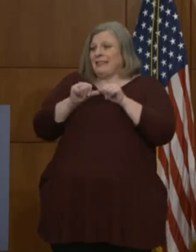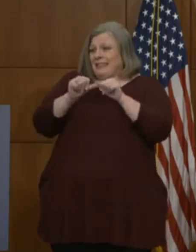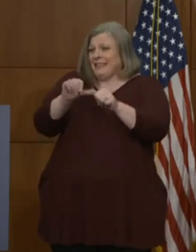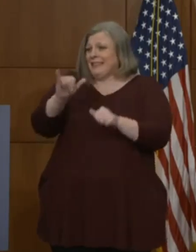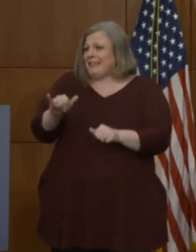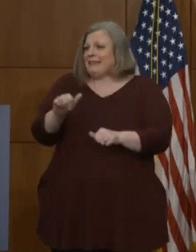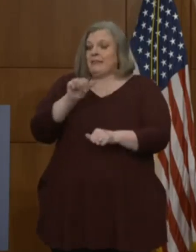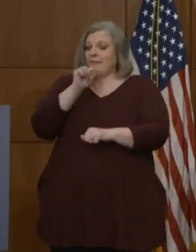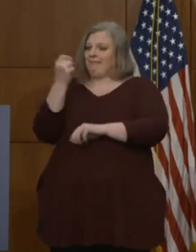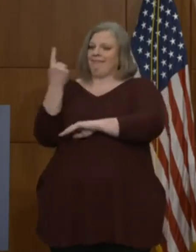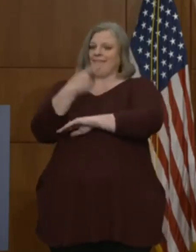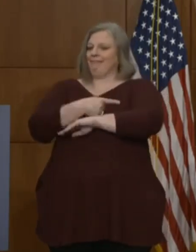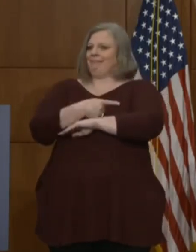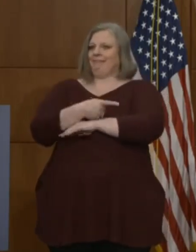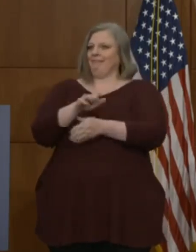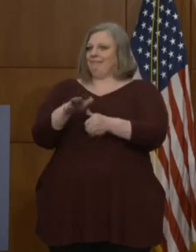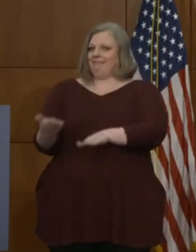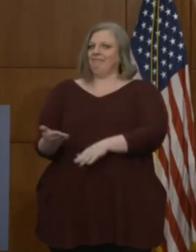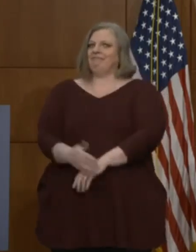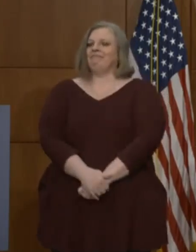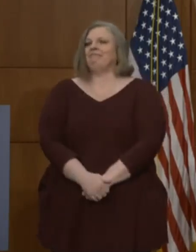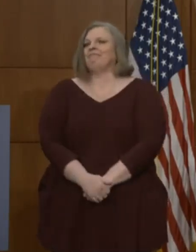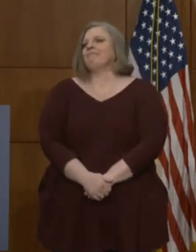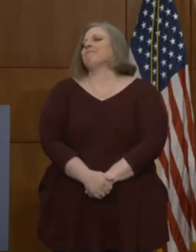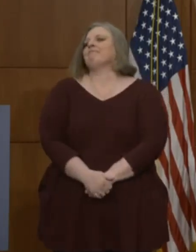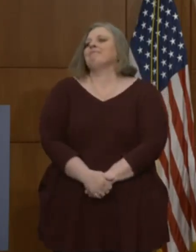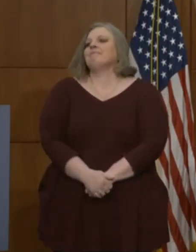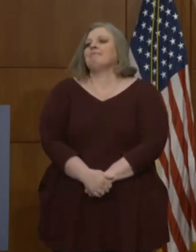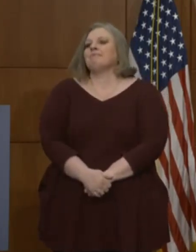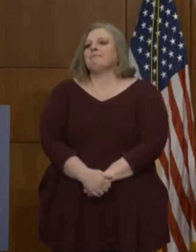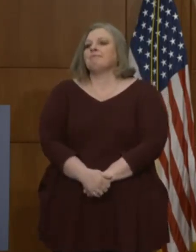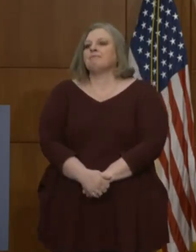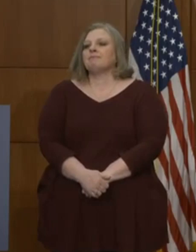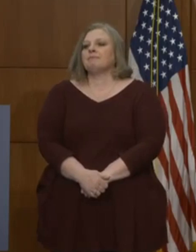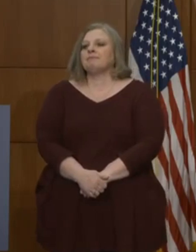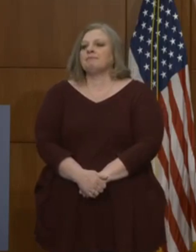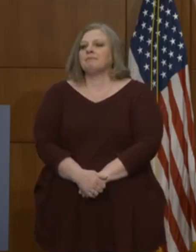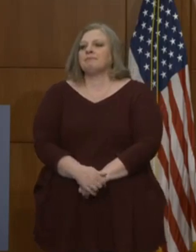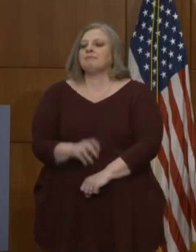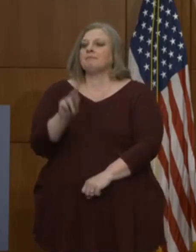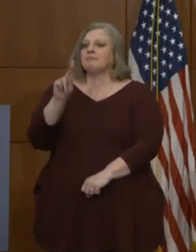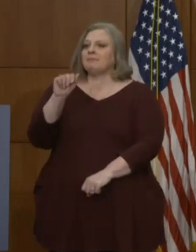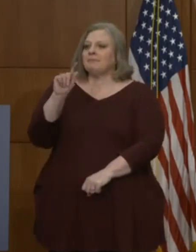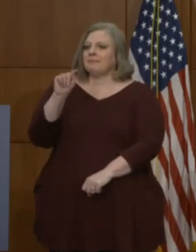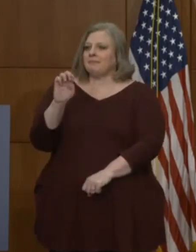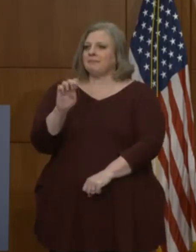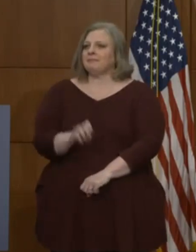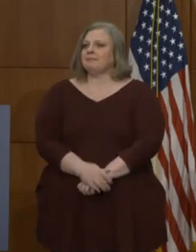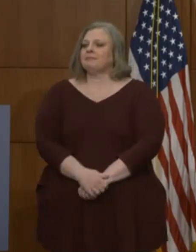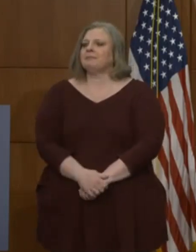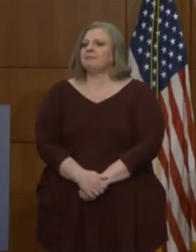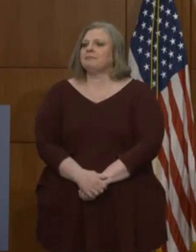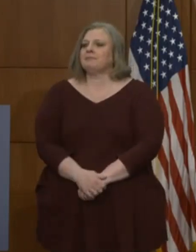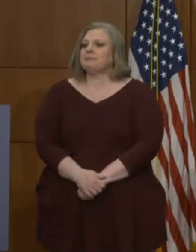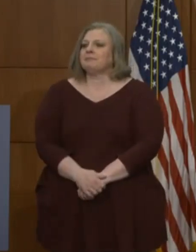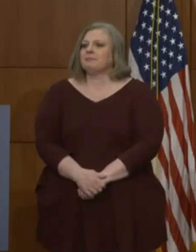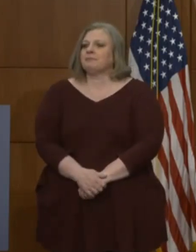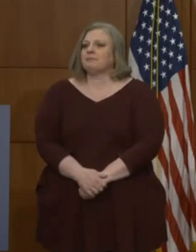DISTRICT AND WALKING TO DO THAT- BUT WE HAVEN’T GOTTEN THAT- BUT WE HAVEN’T GOTTEN DATE. THE DOCTORS ARE NOW DATE. THE DOCTORS ARE NOW MAKING SO MANY CLINICAL